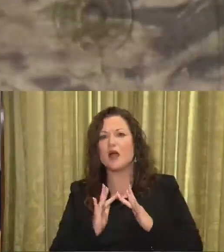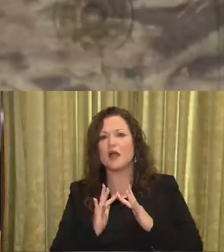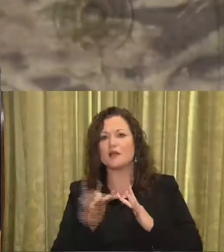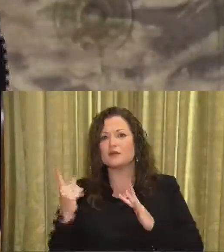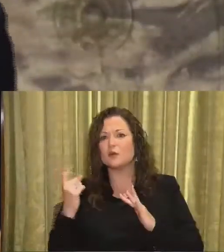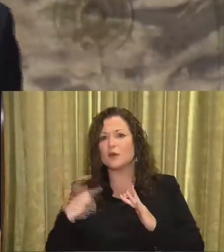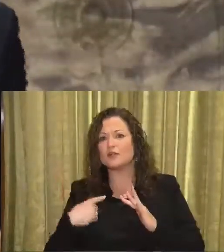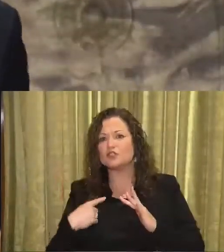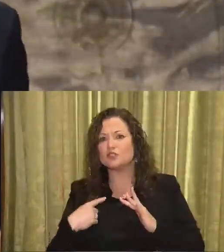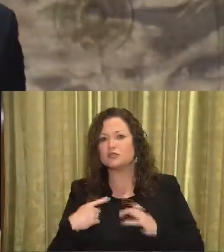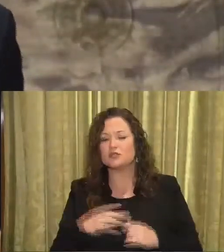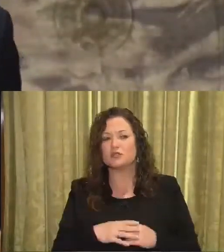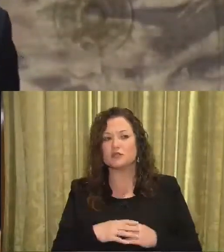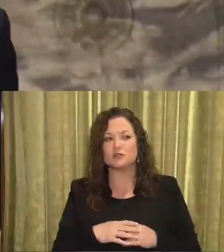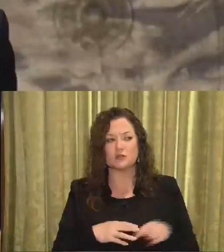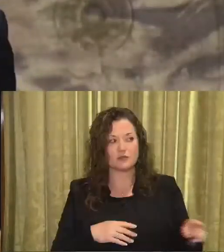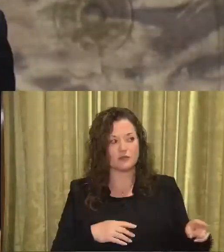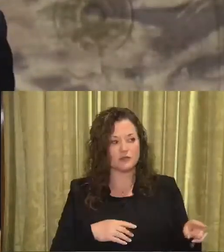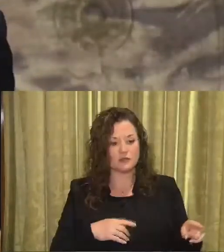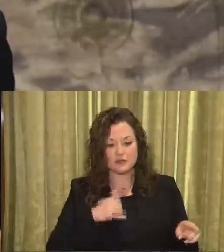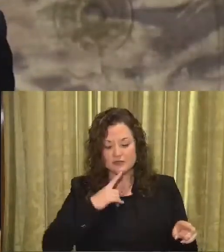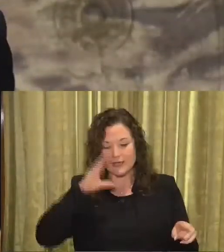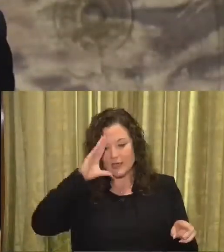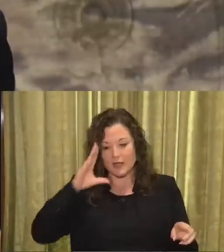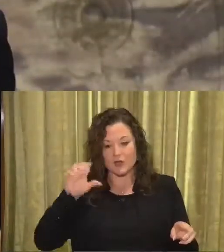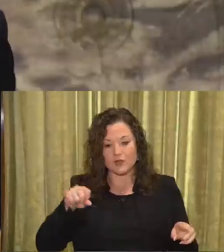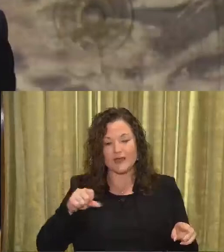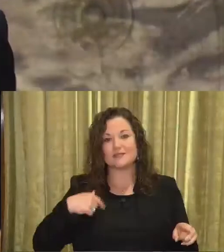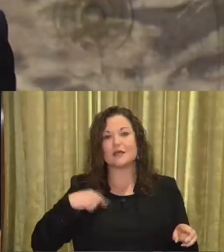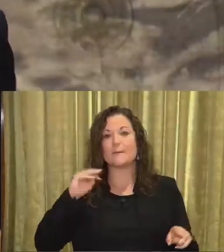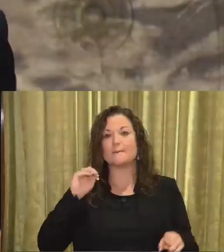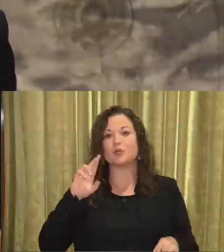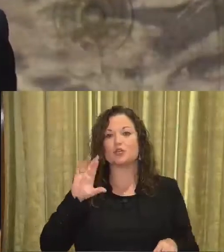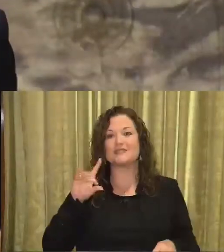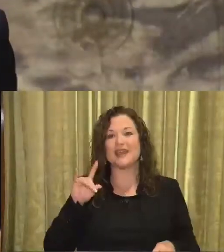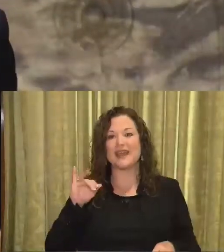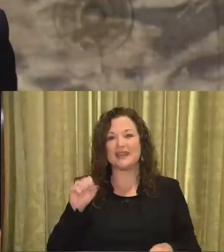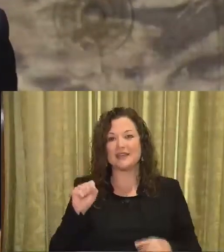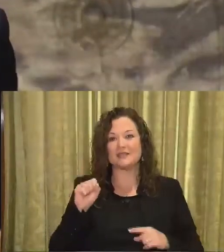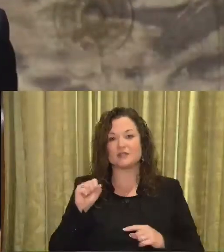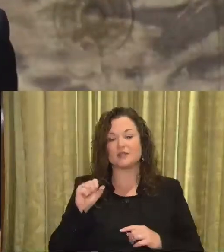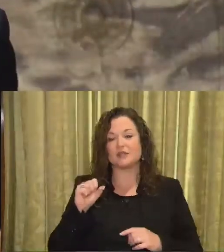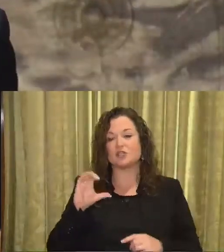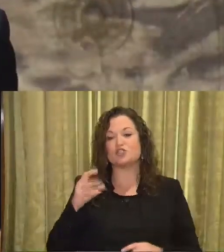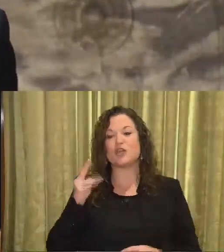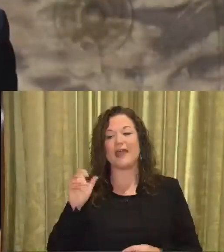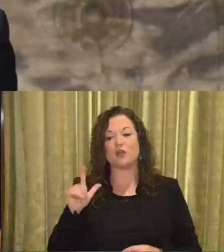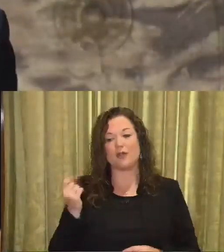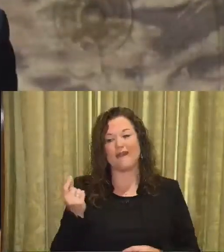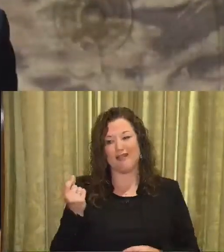Or remote. Yes, I'm governor. This is Mercedes McKay with channel 11. I was just wondering there